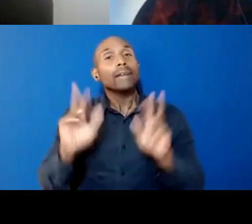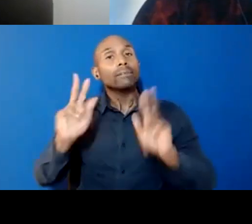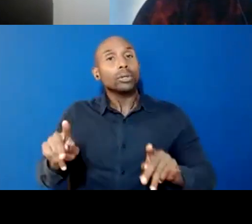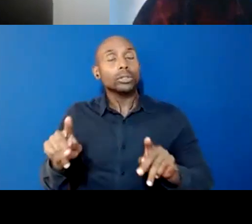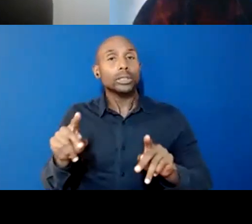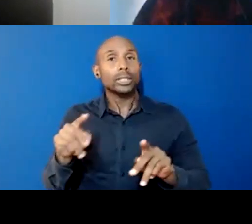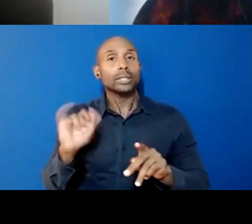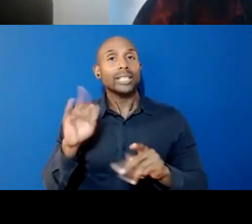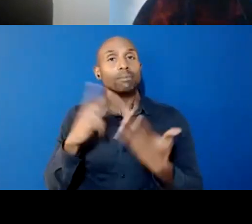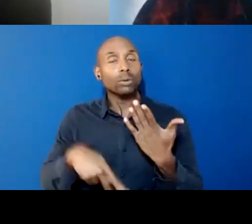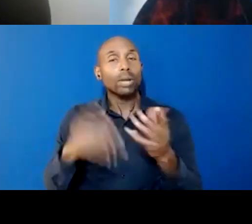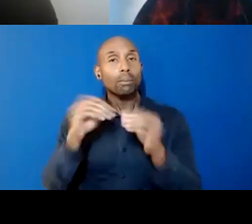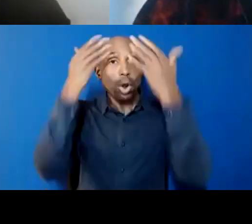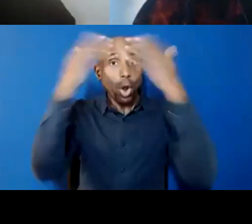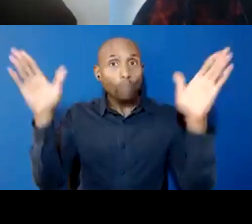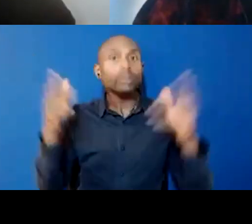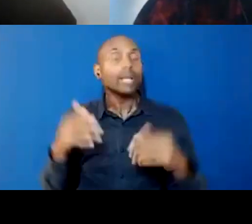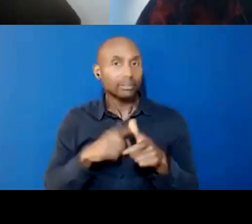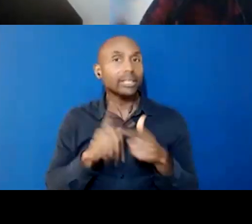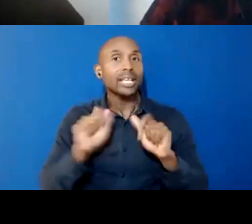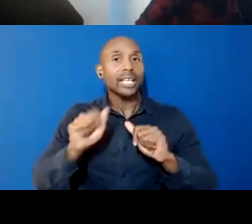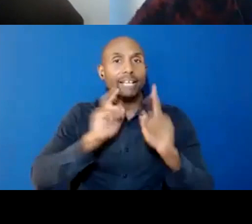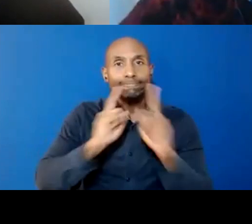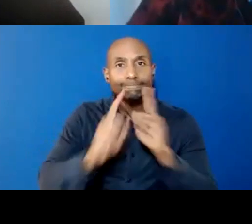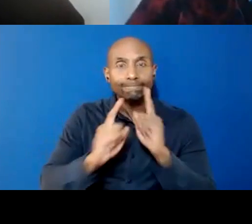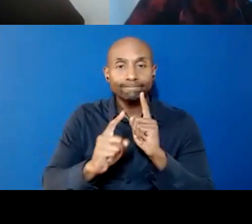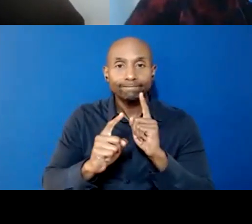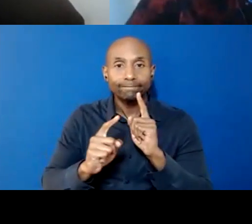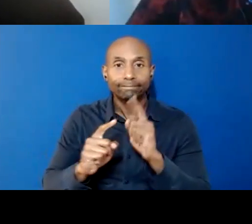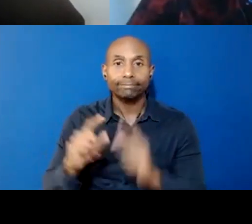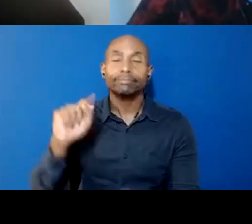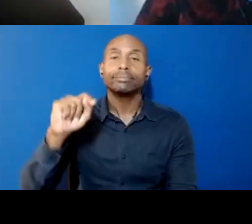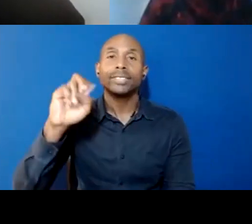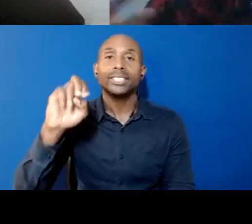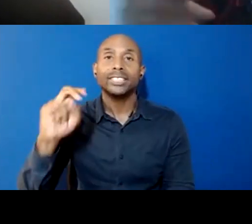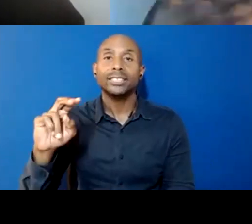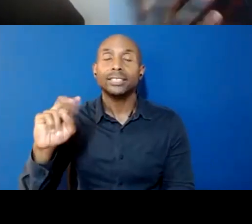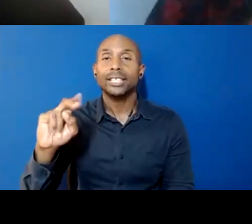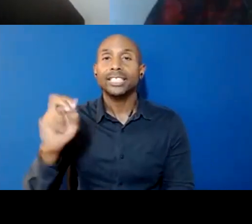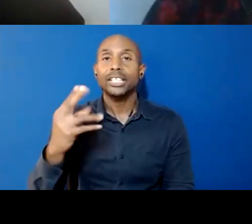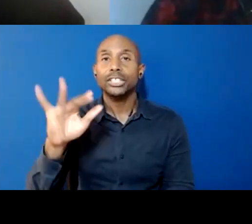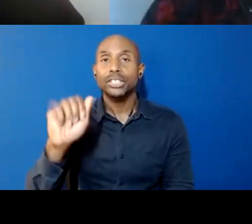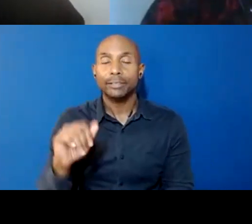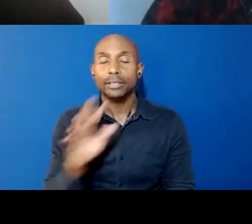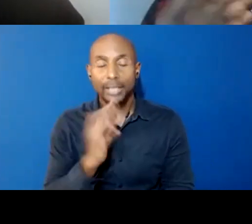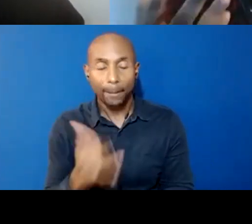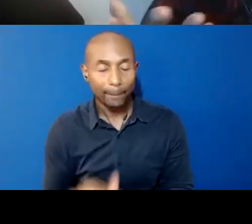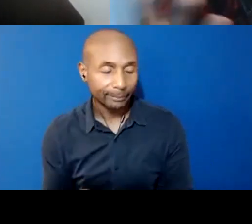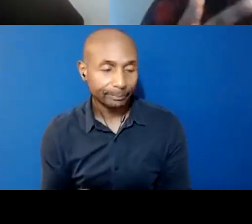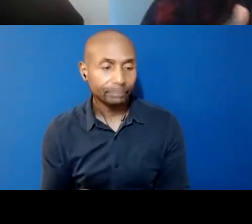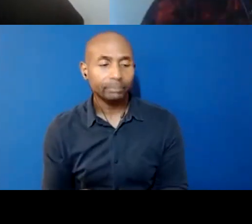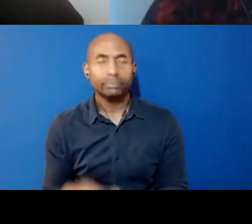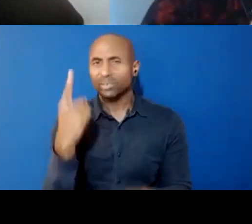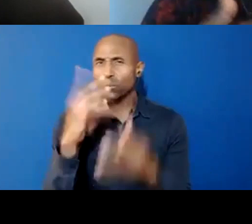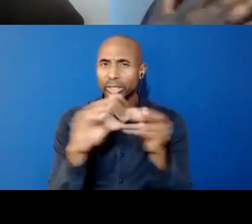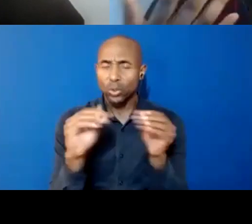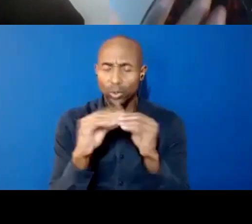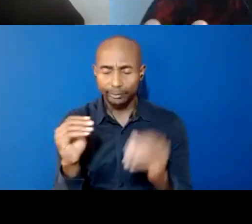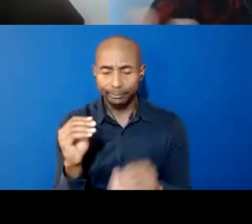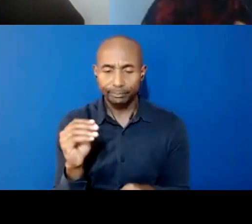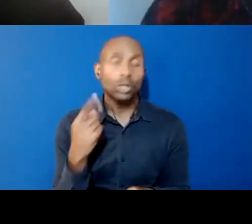We had a student who was going abroad and only stayed for a semester.